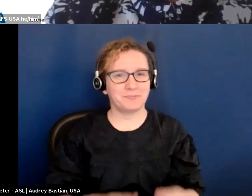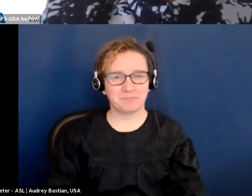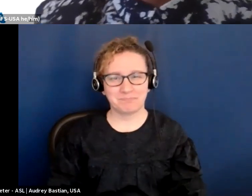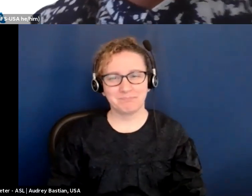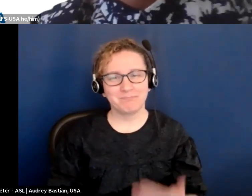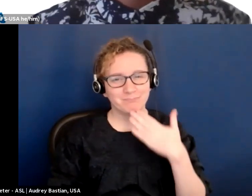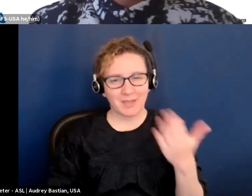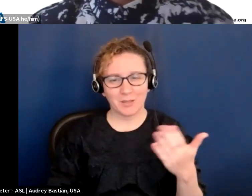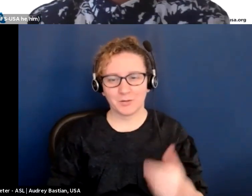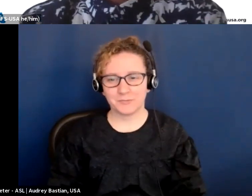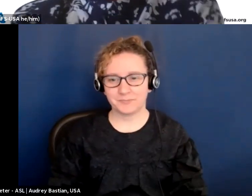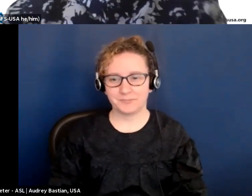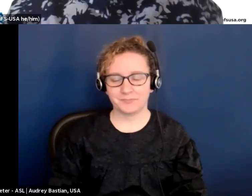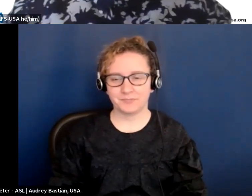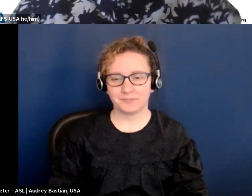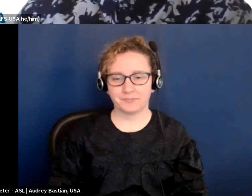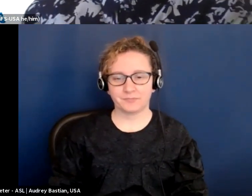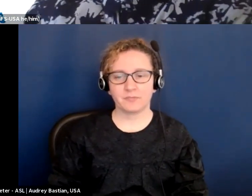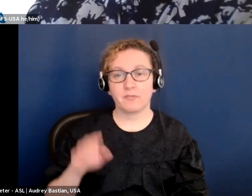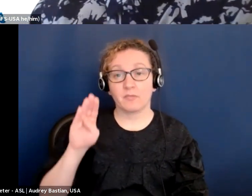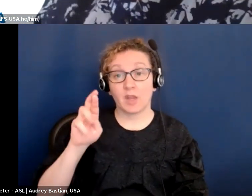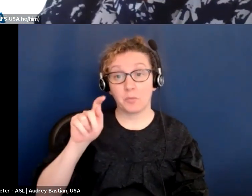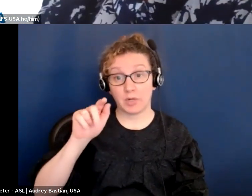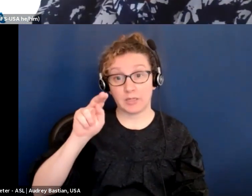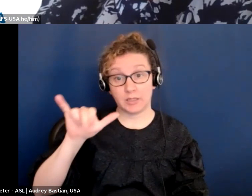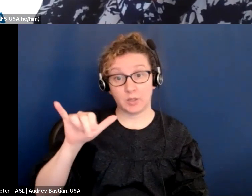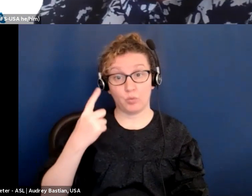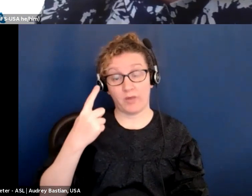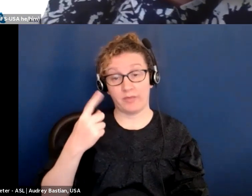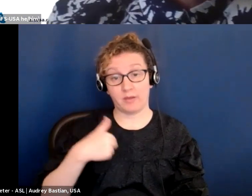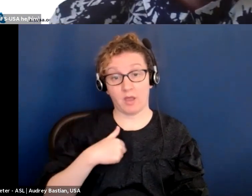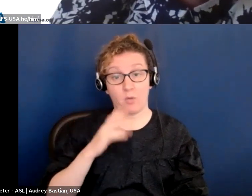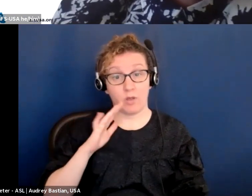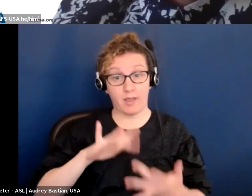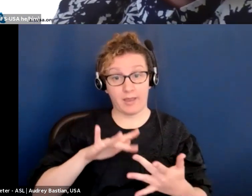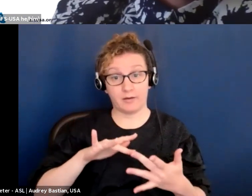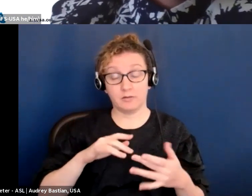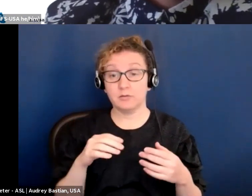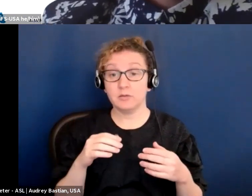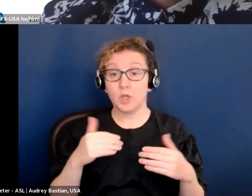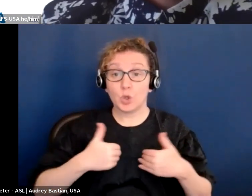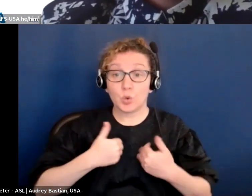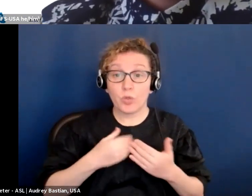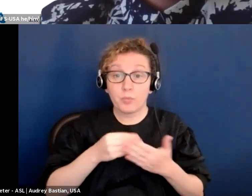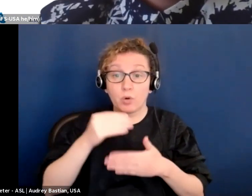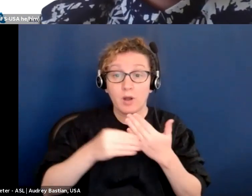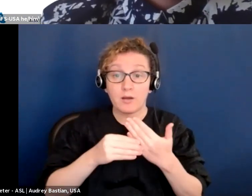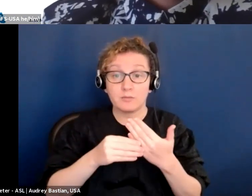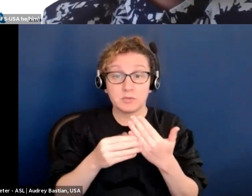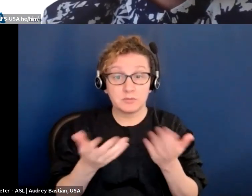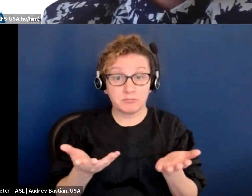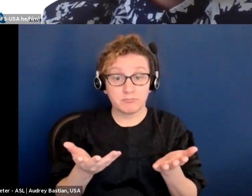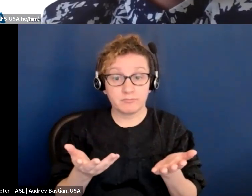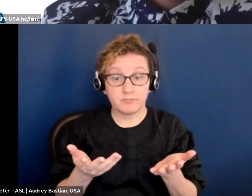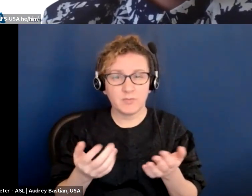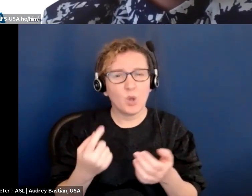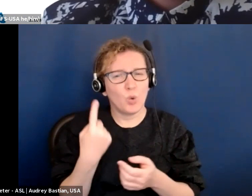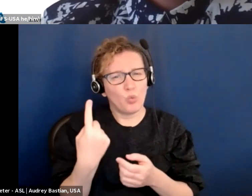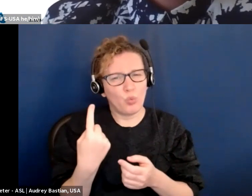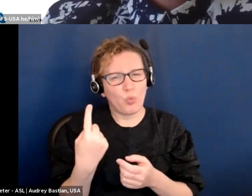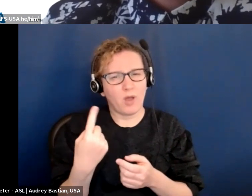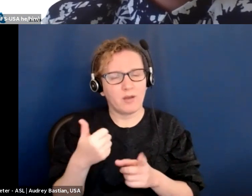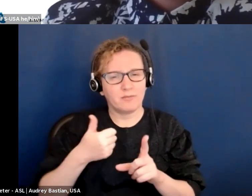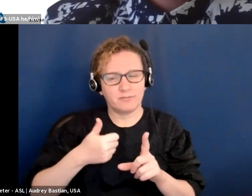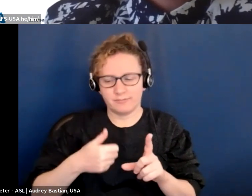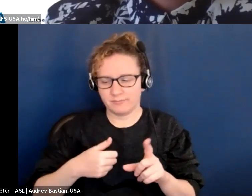One thing I will add is for the youth programs, one of which is for